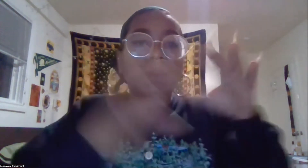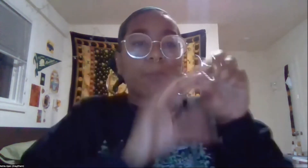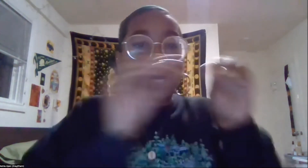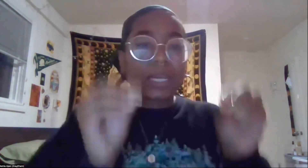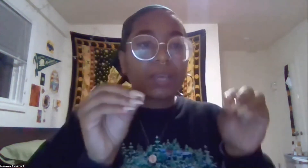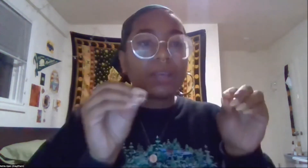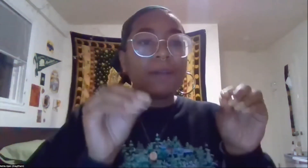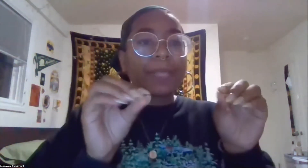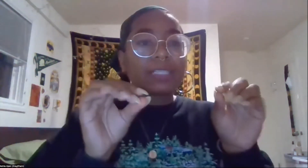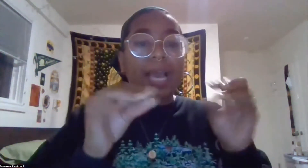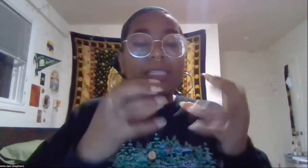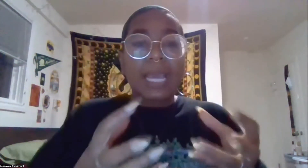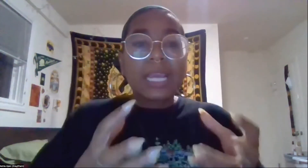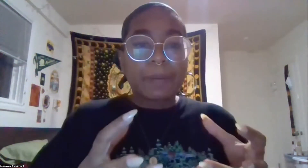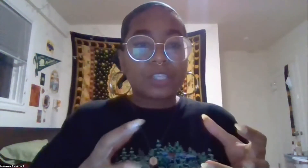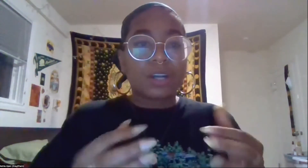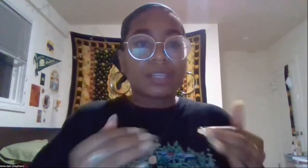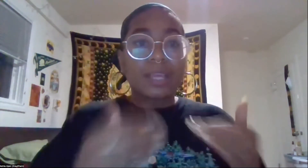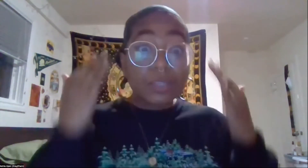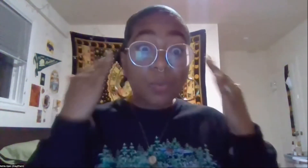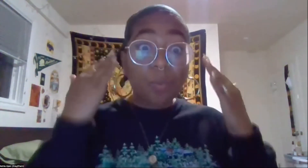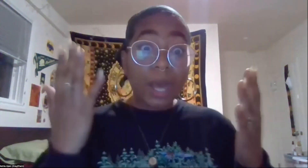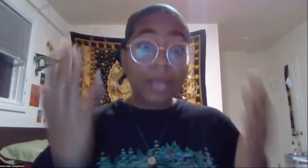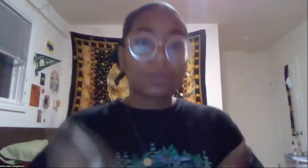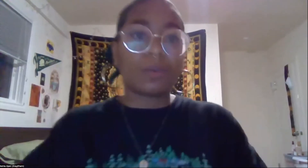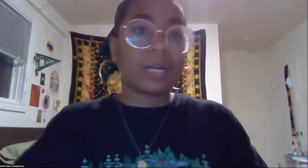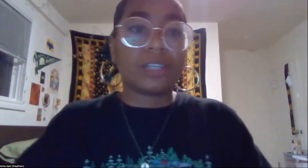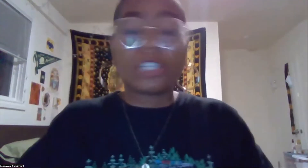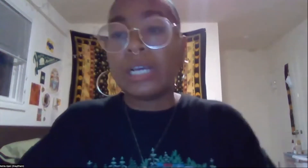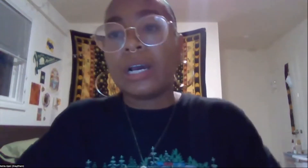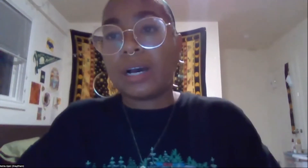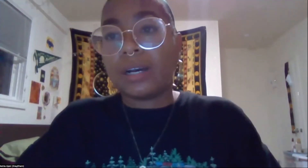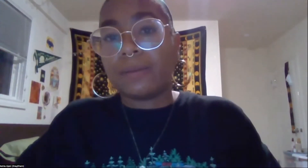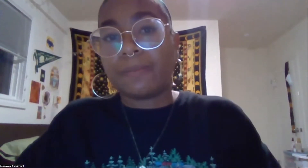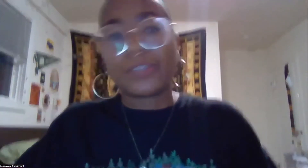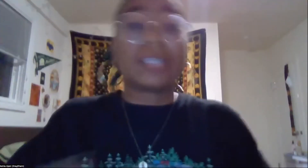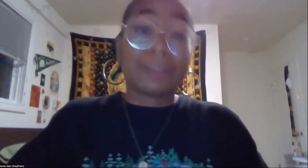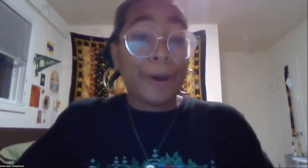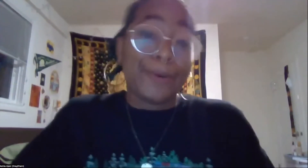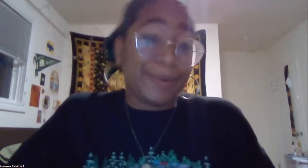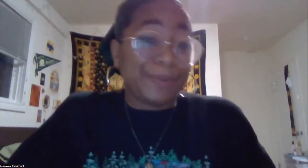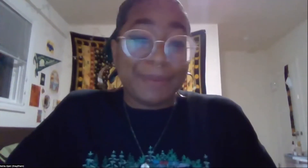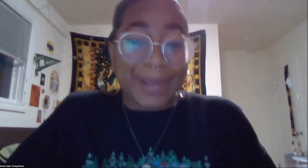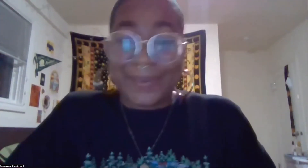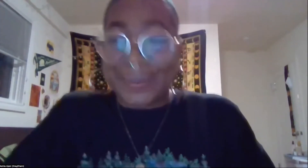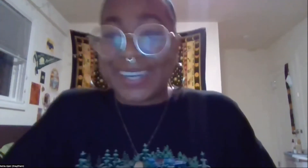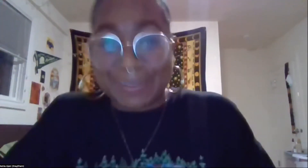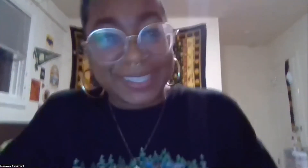body is like has tastebuds on it. Like that's wild. Oh my gosh. So this is a poem about worms.